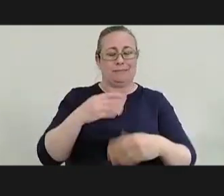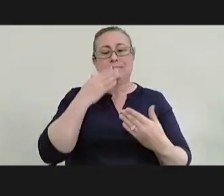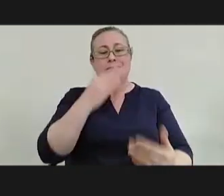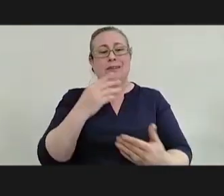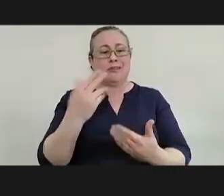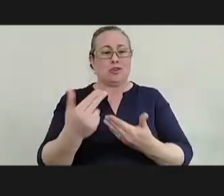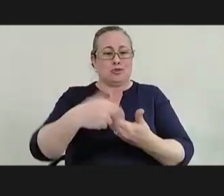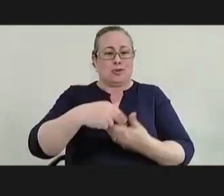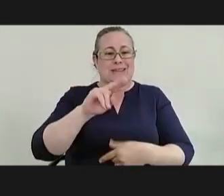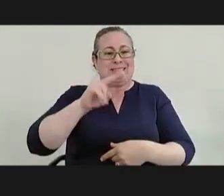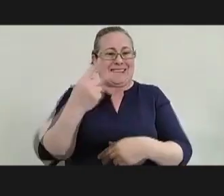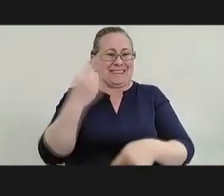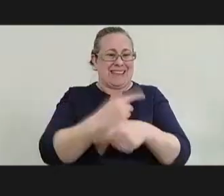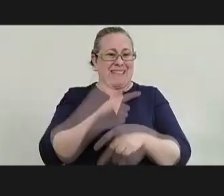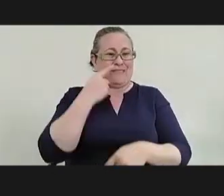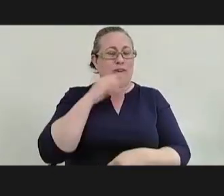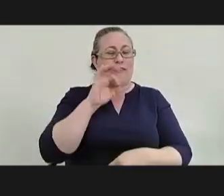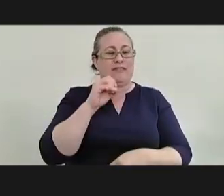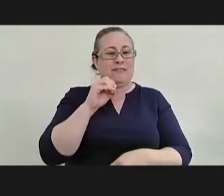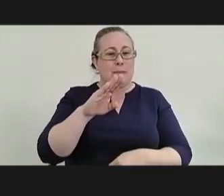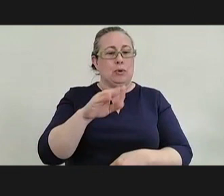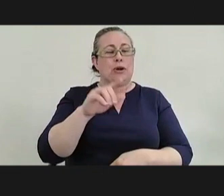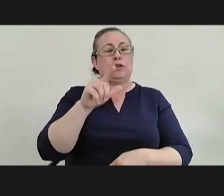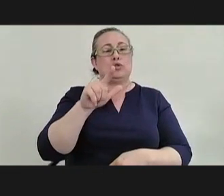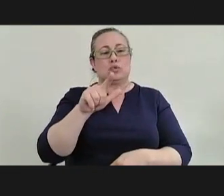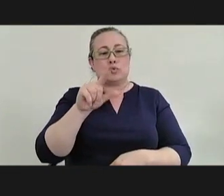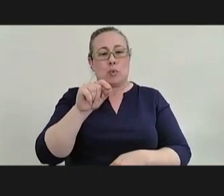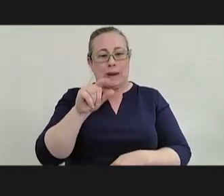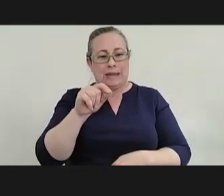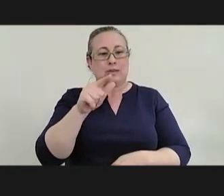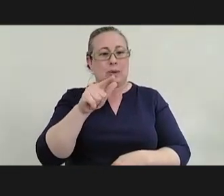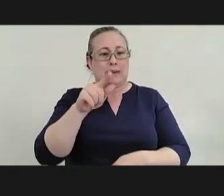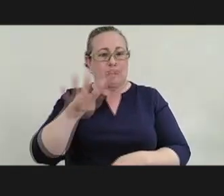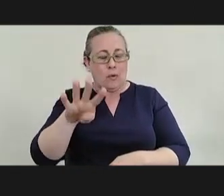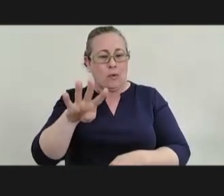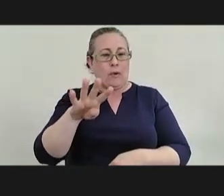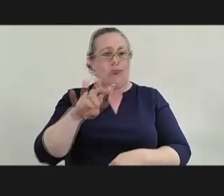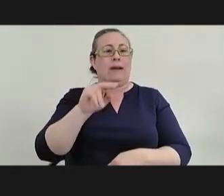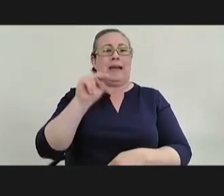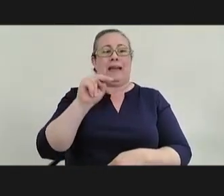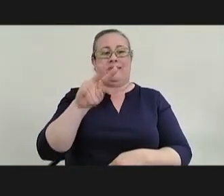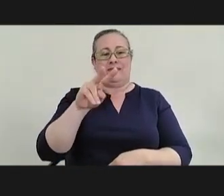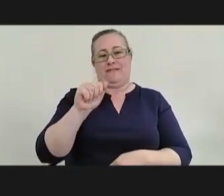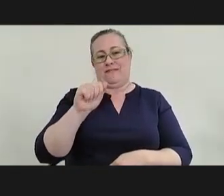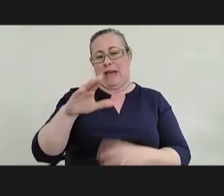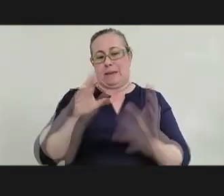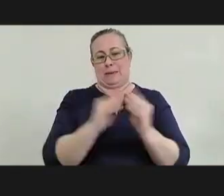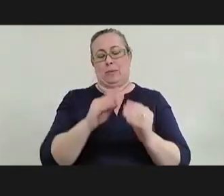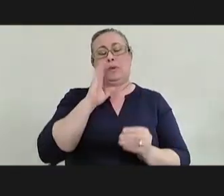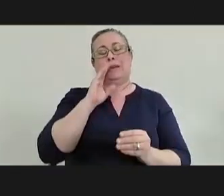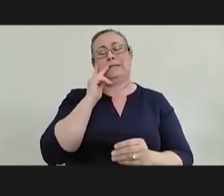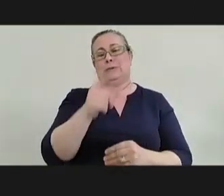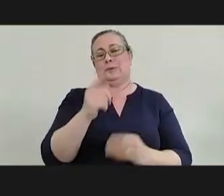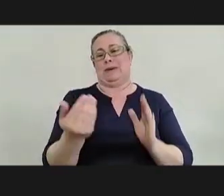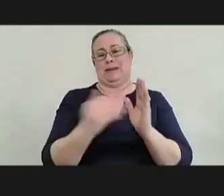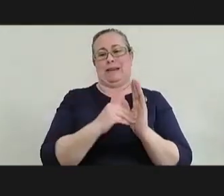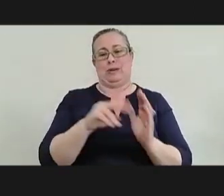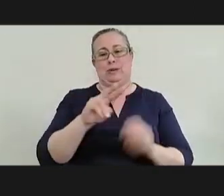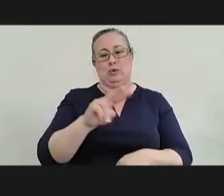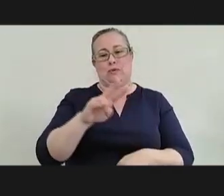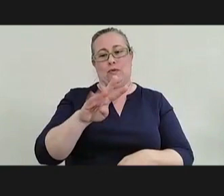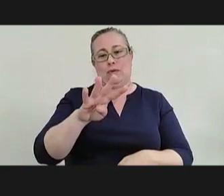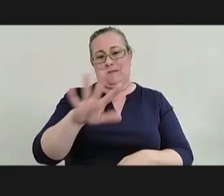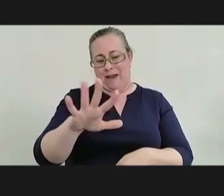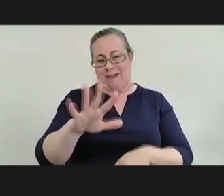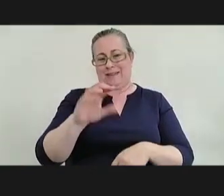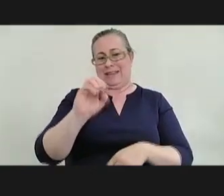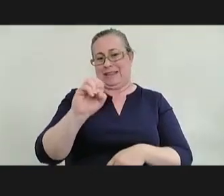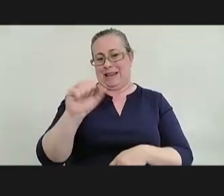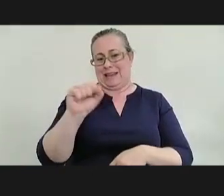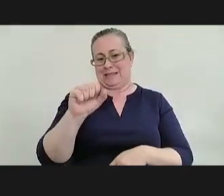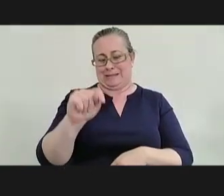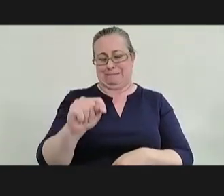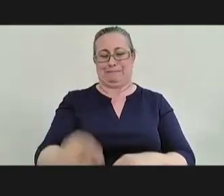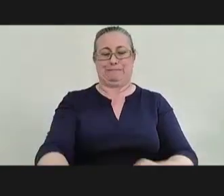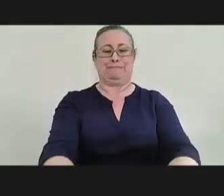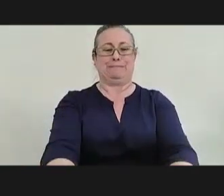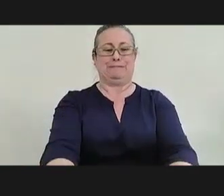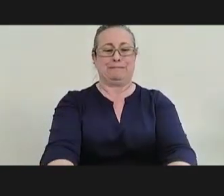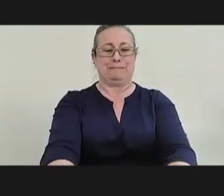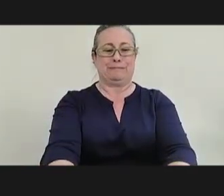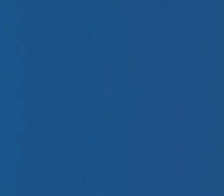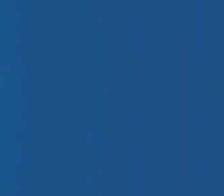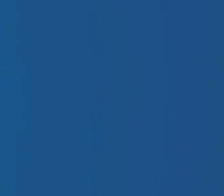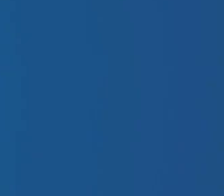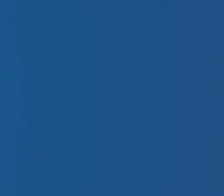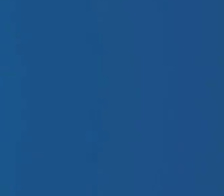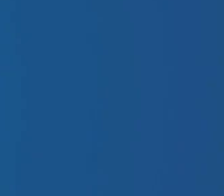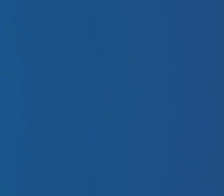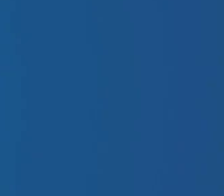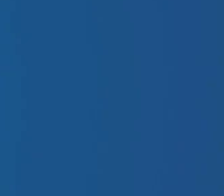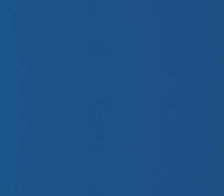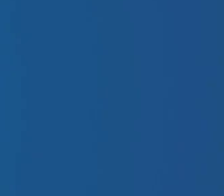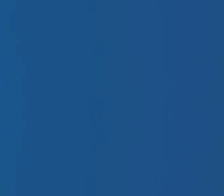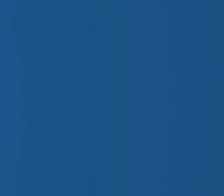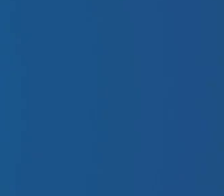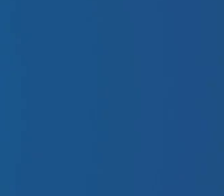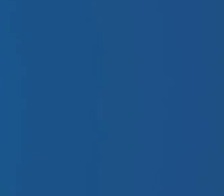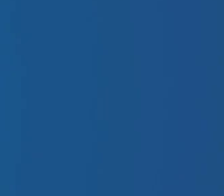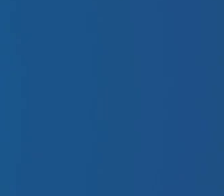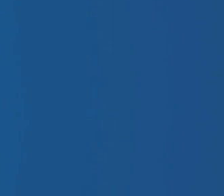day of our February 2024 impact meeting. We'll see you back at 2:45 p.m. Eastern.